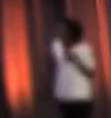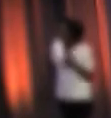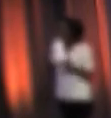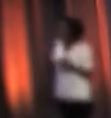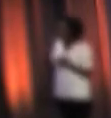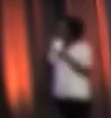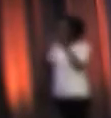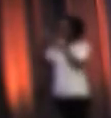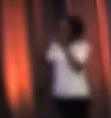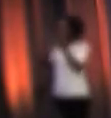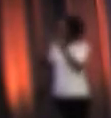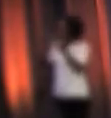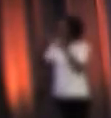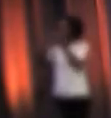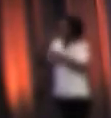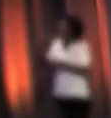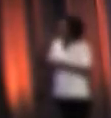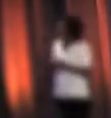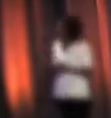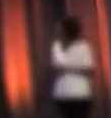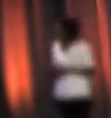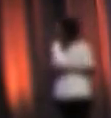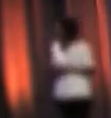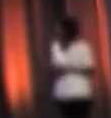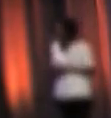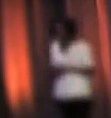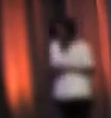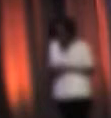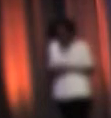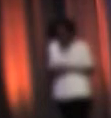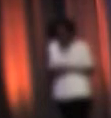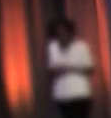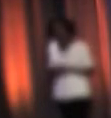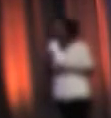The nomination to us explained how sustainability is central to the project.